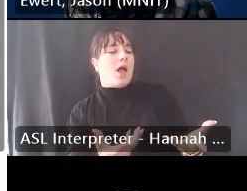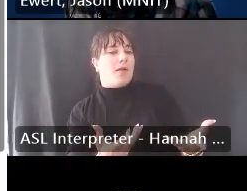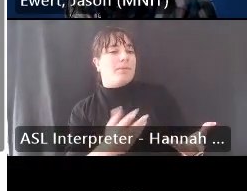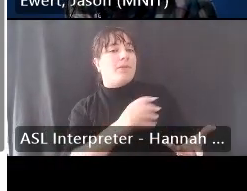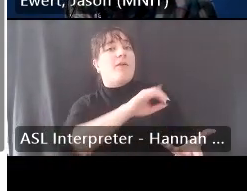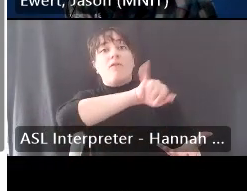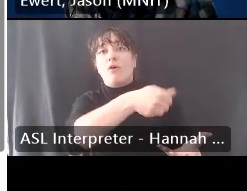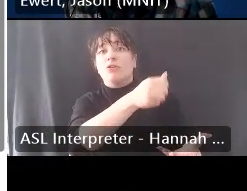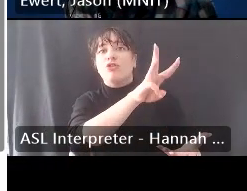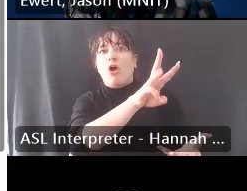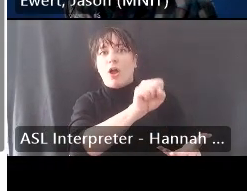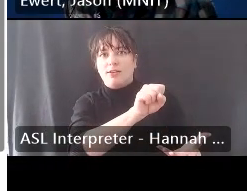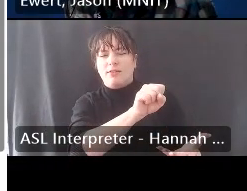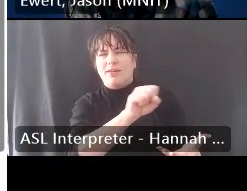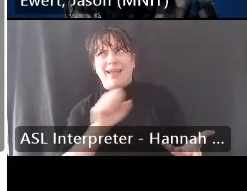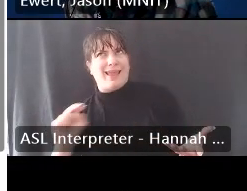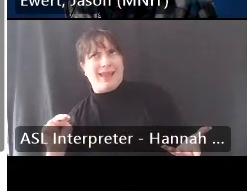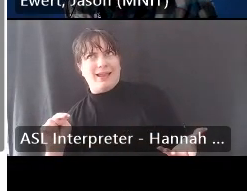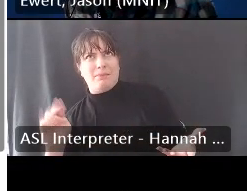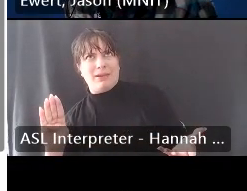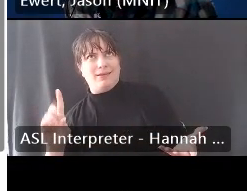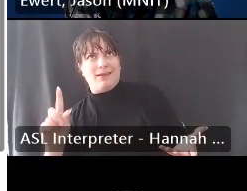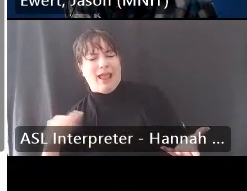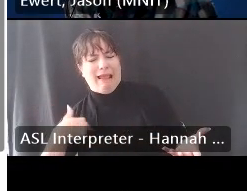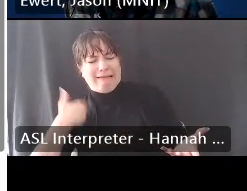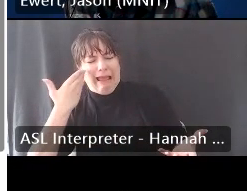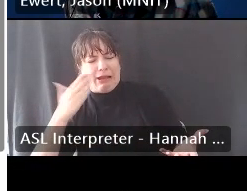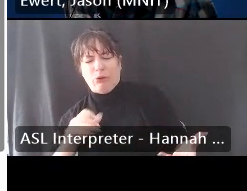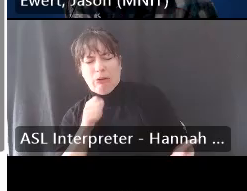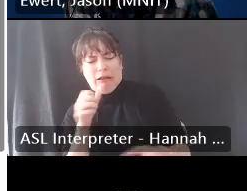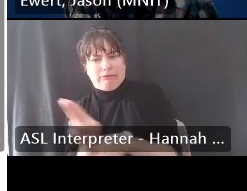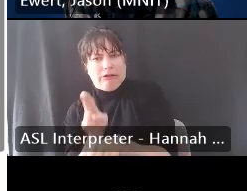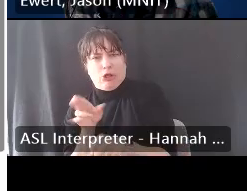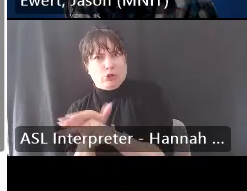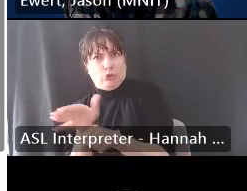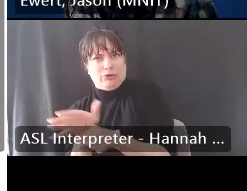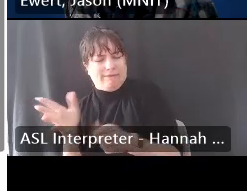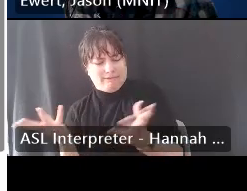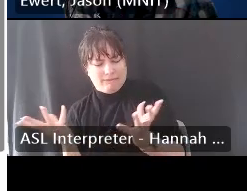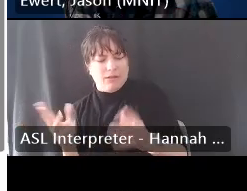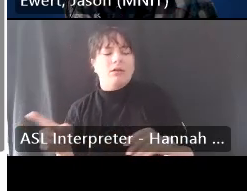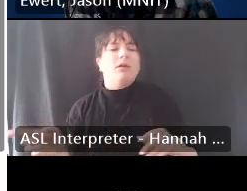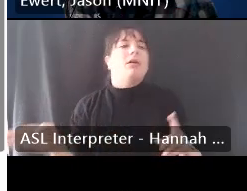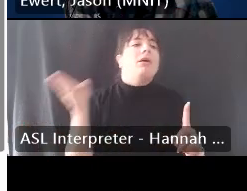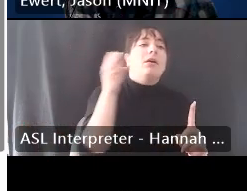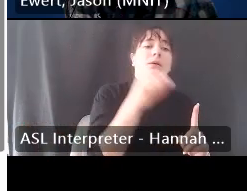I haven't used it enough, there are ways--